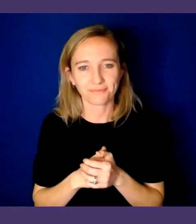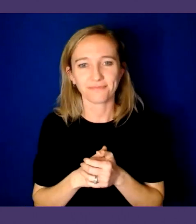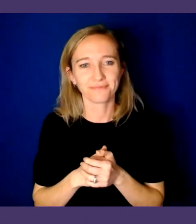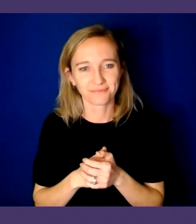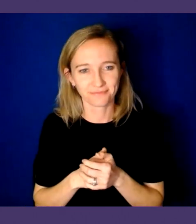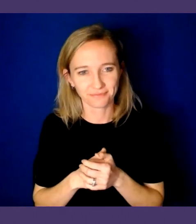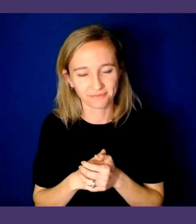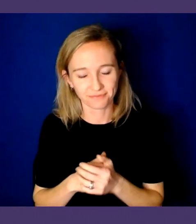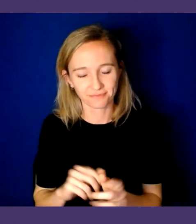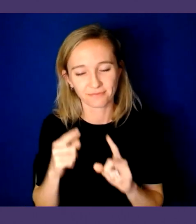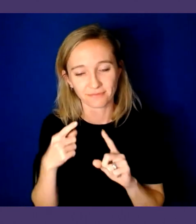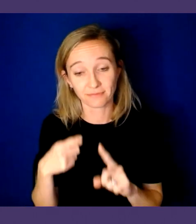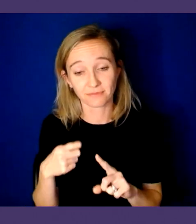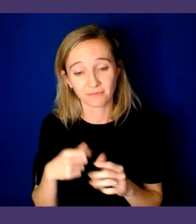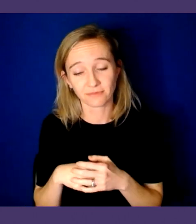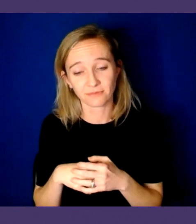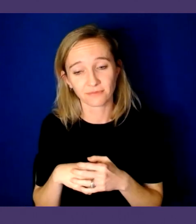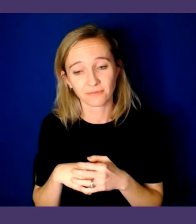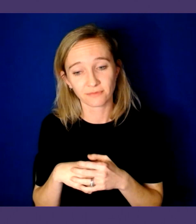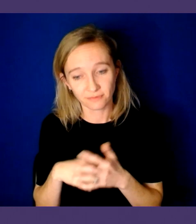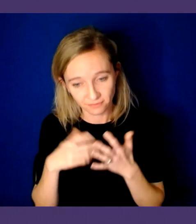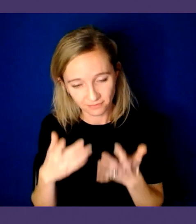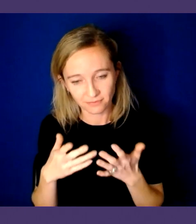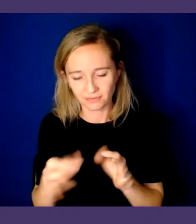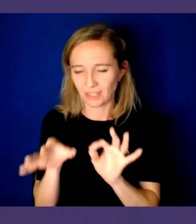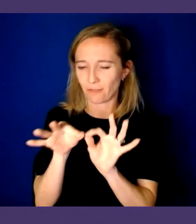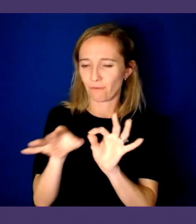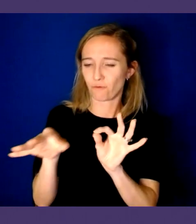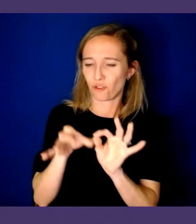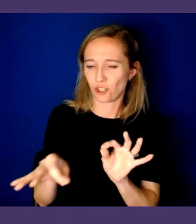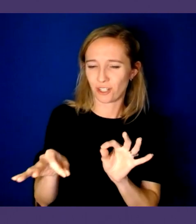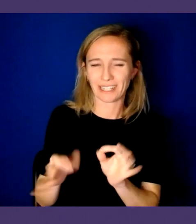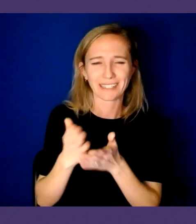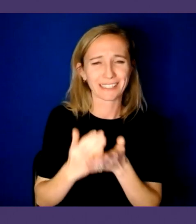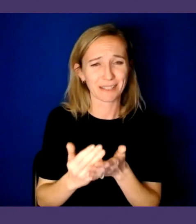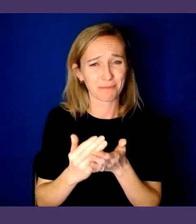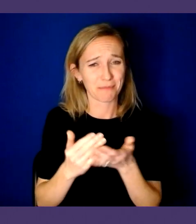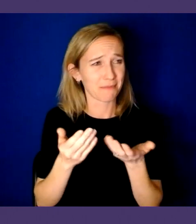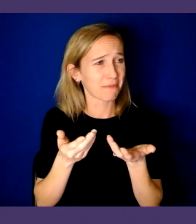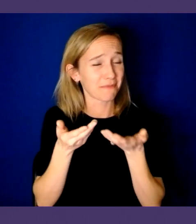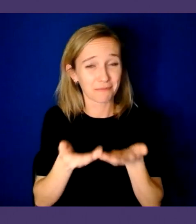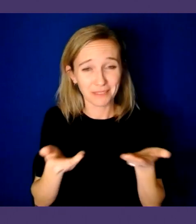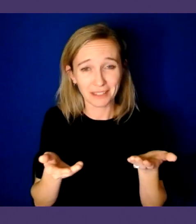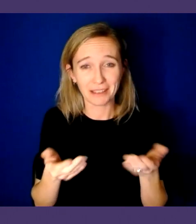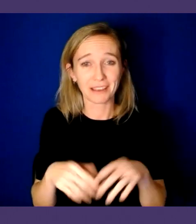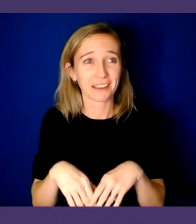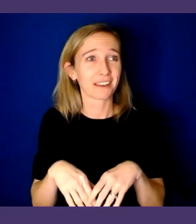The wording of some of the material in WCAG is challenging,